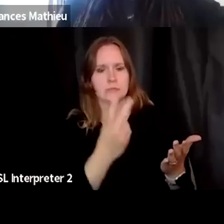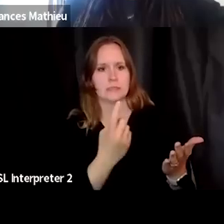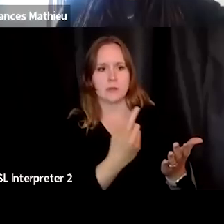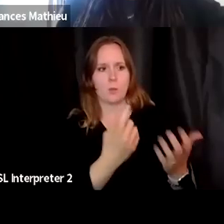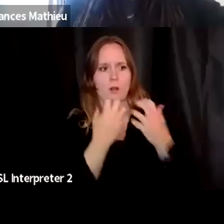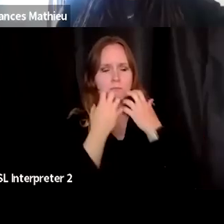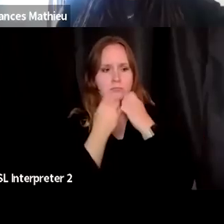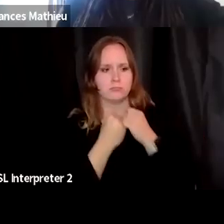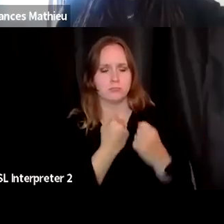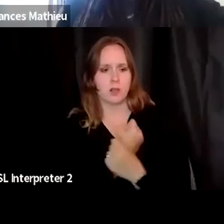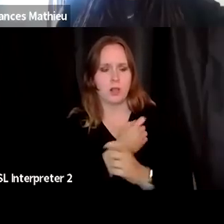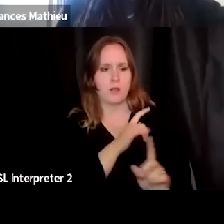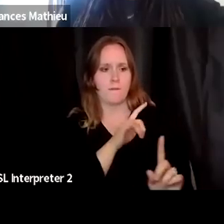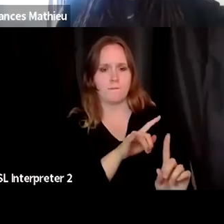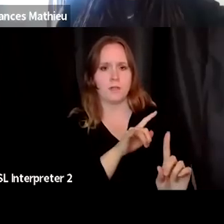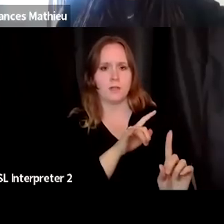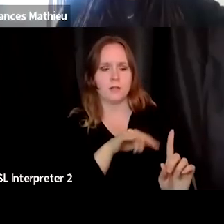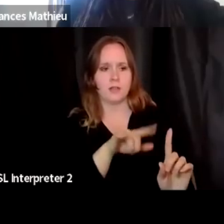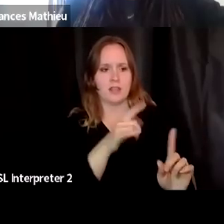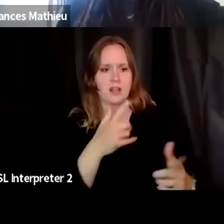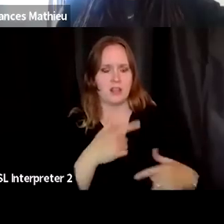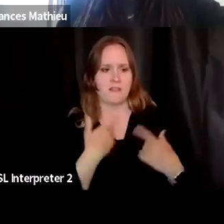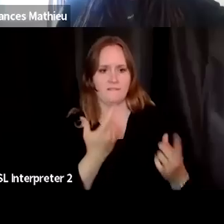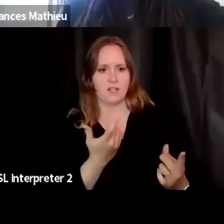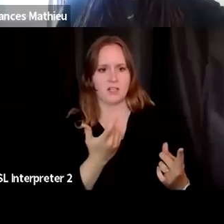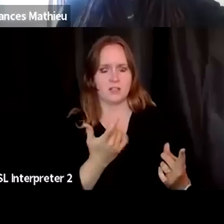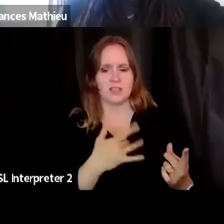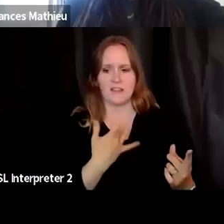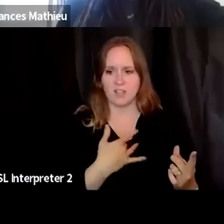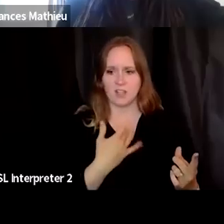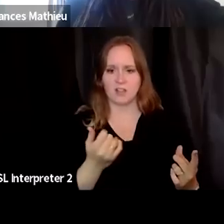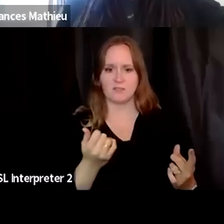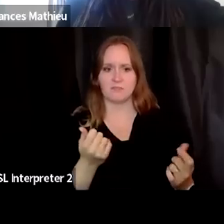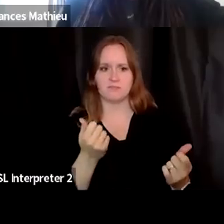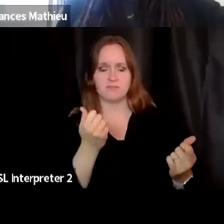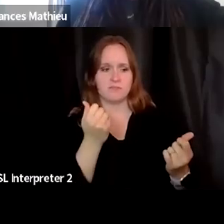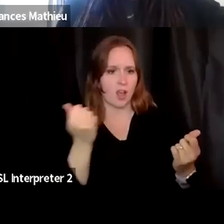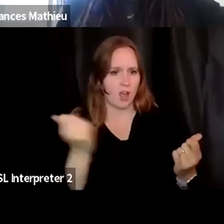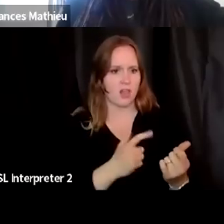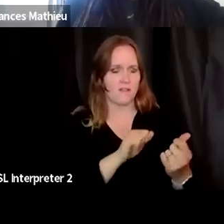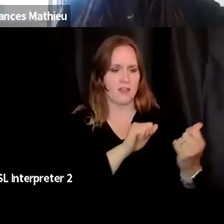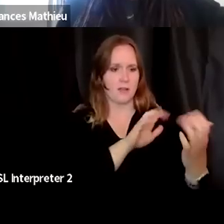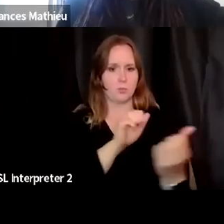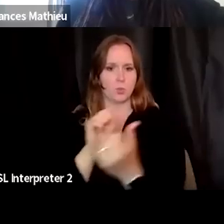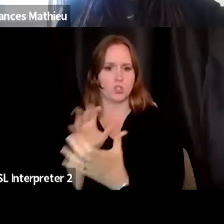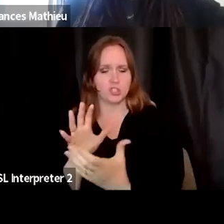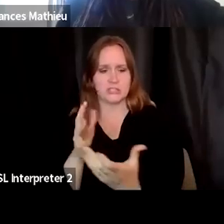And maybe they feel like they've exhausted all of their approaches and they're not making any progress.